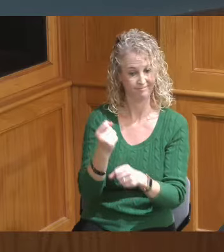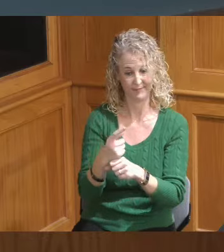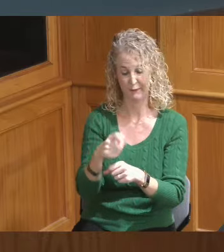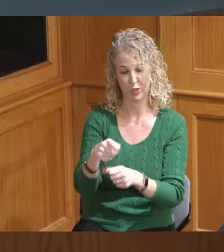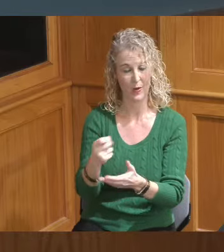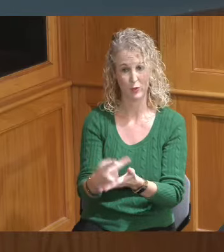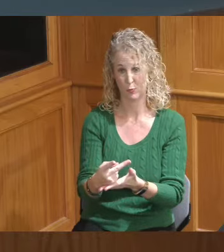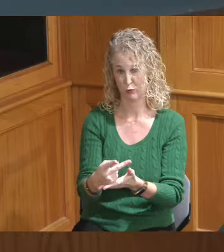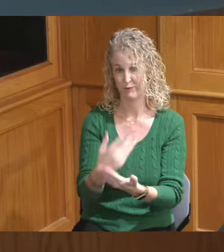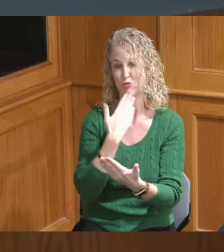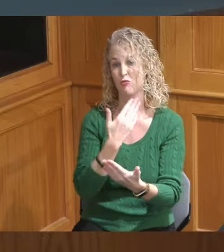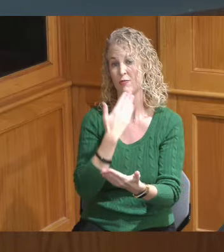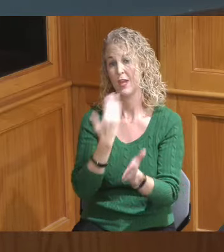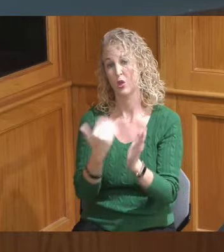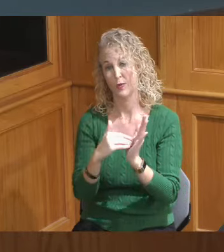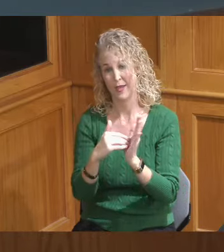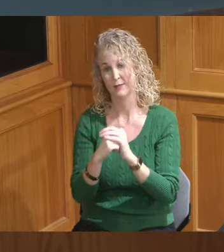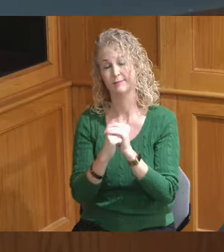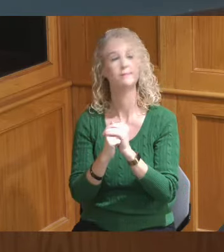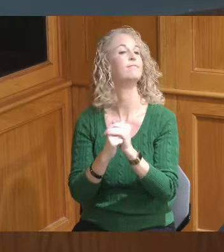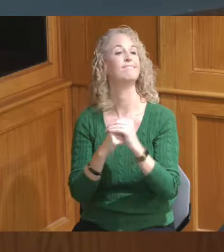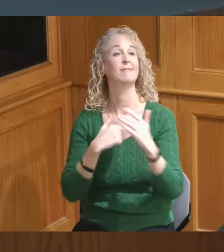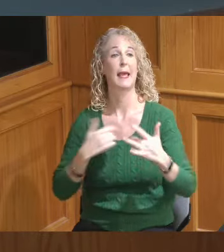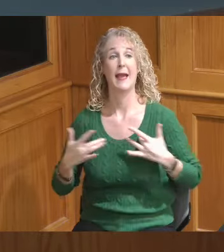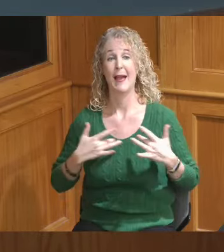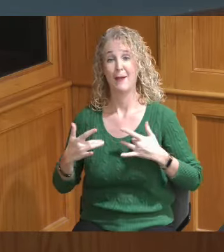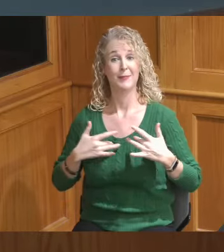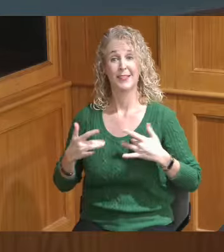looking at. So thank you for your response. I too am concerned about what's happening at the federal